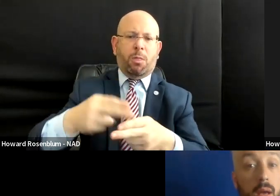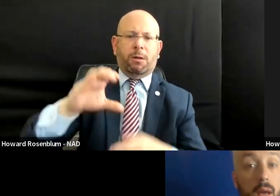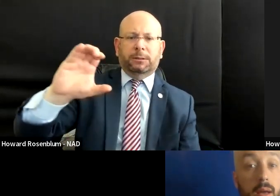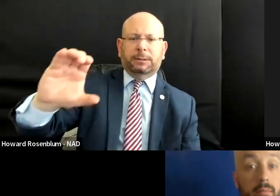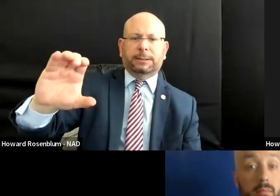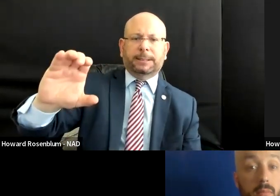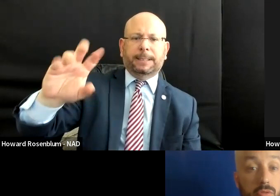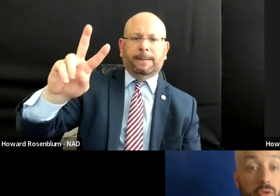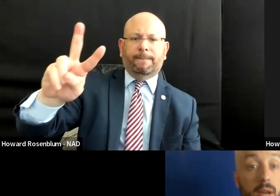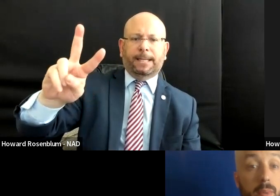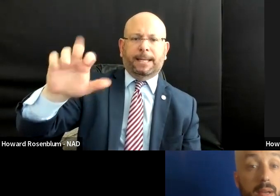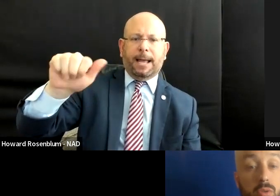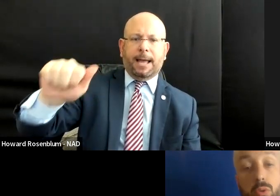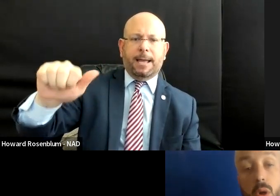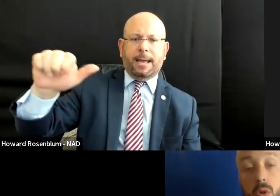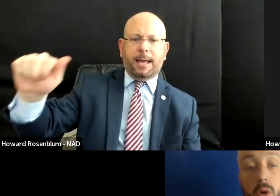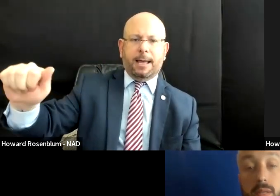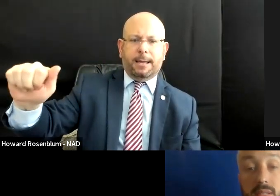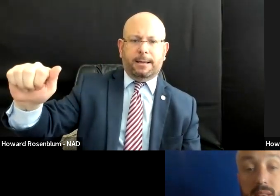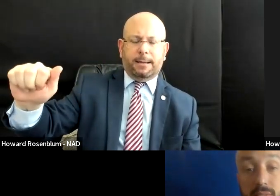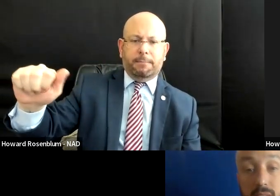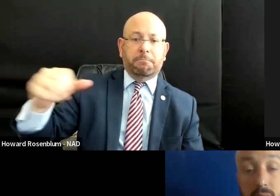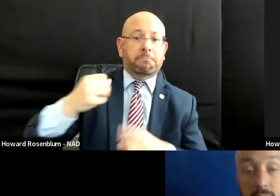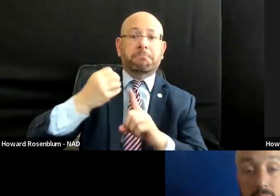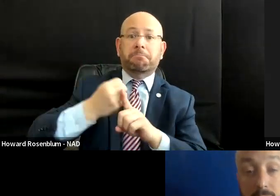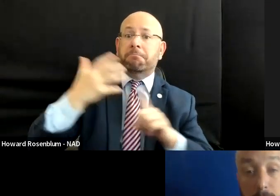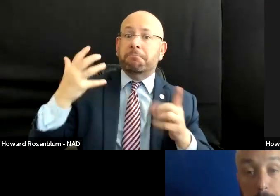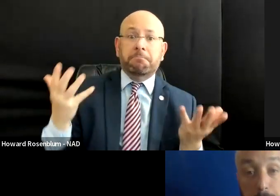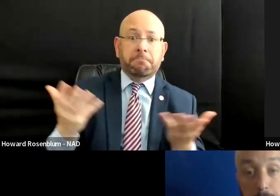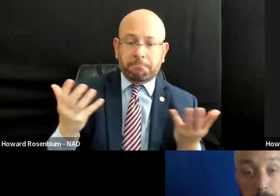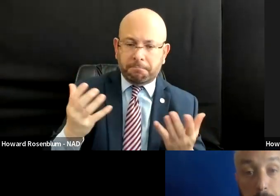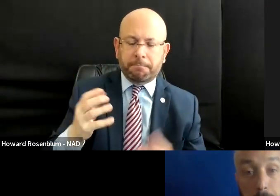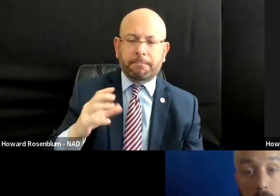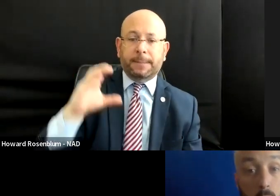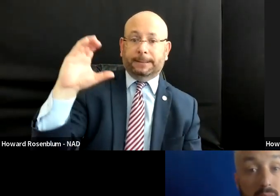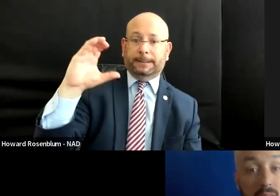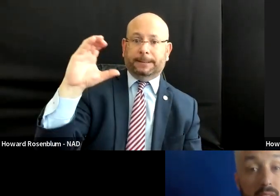2010. So NAD was working with the blind community and other disabled groups as well to try